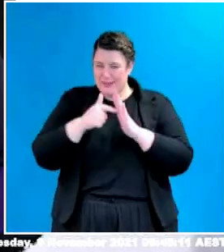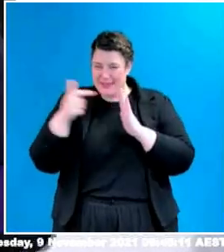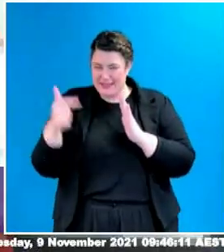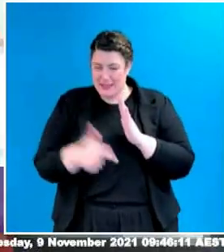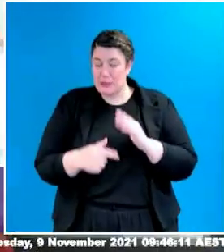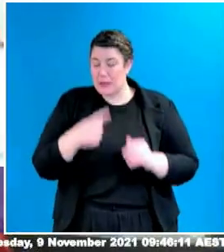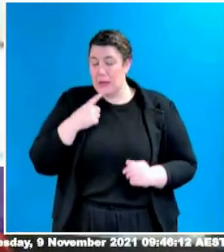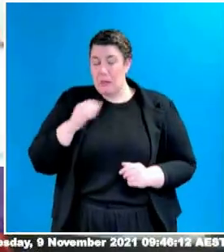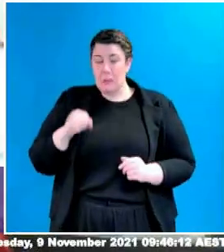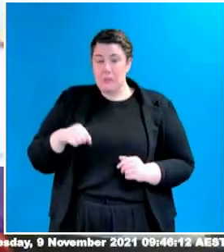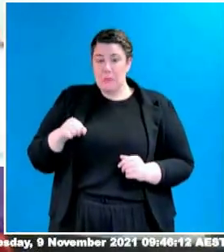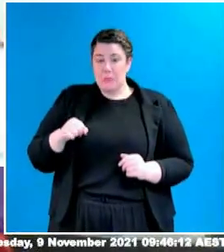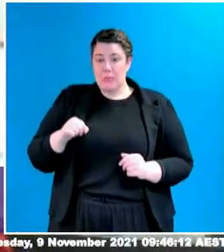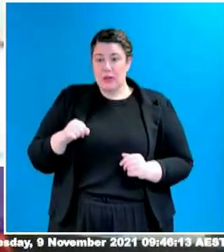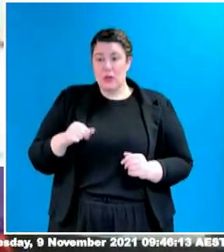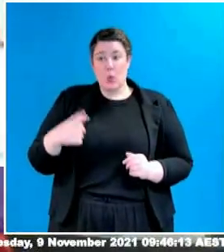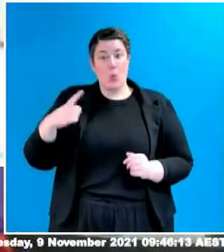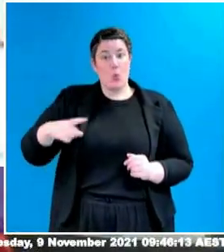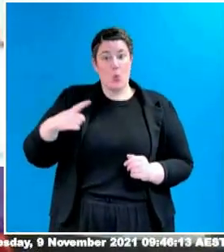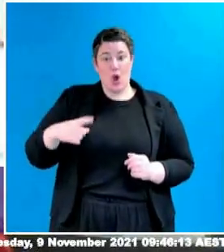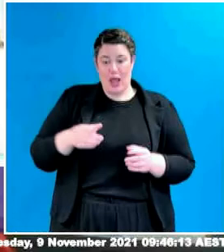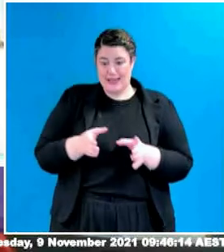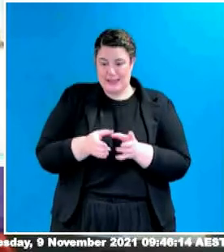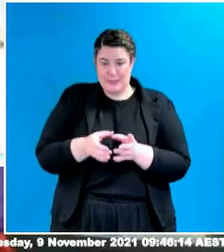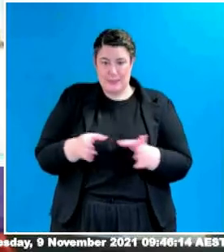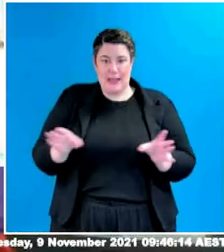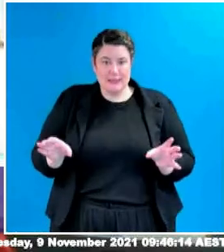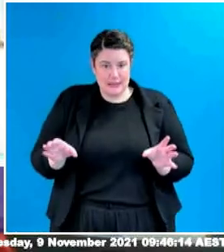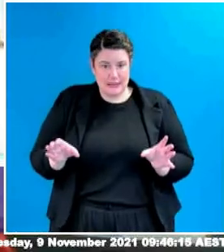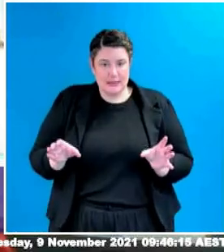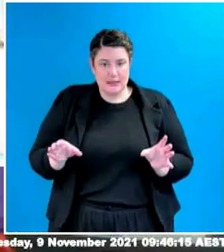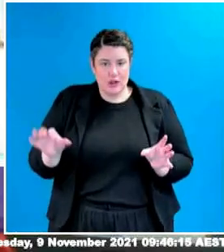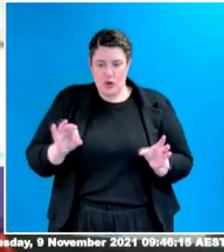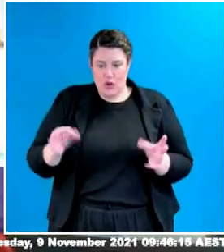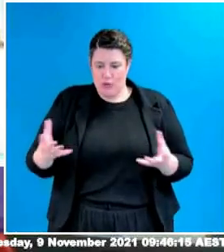Sure, and the reason they were split, as opposed to being combined